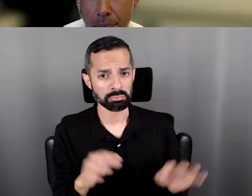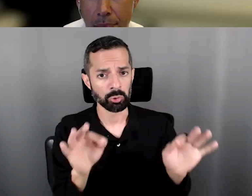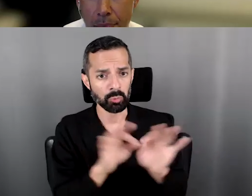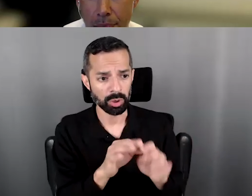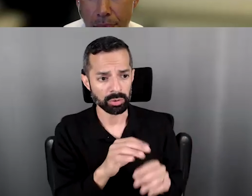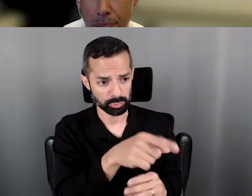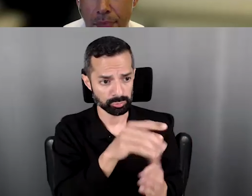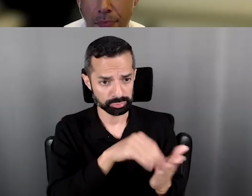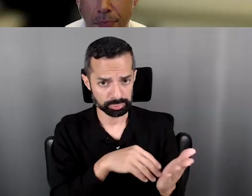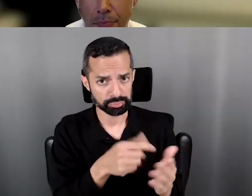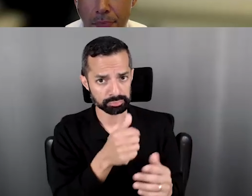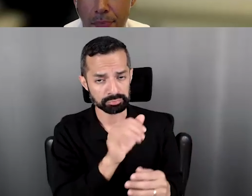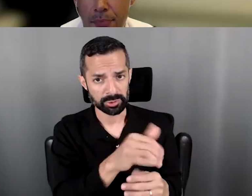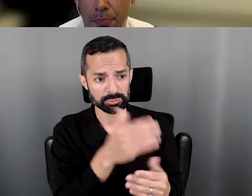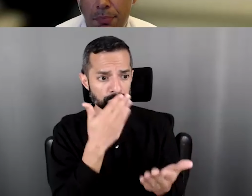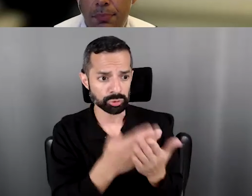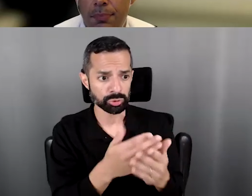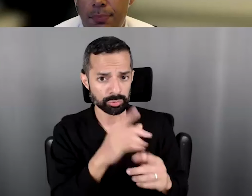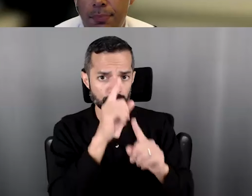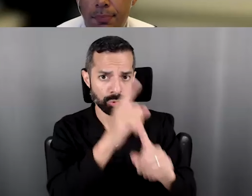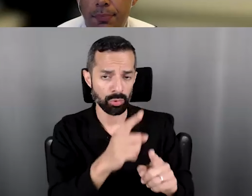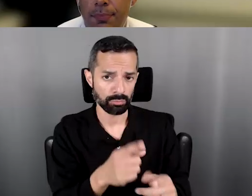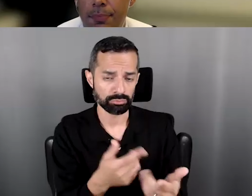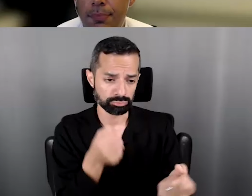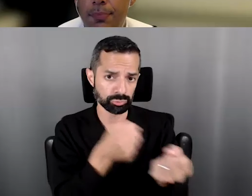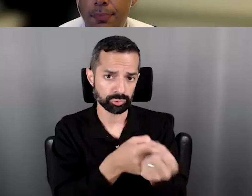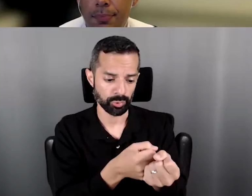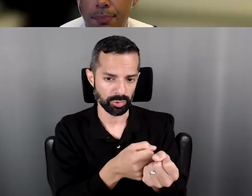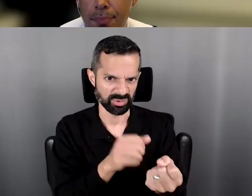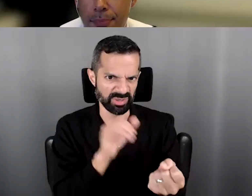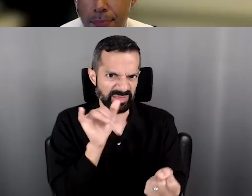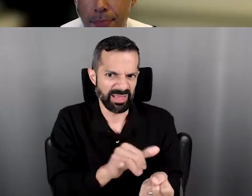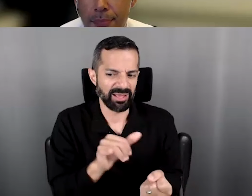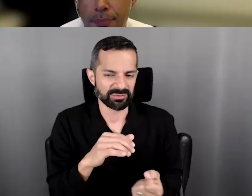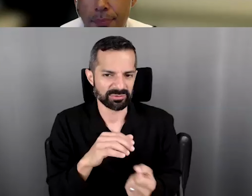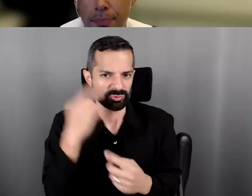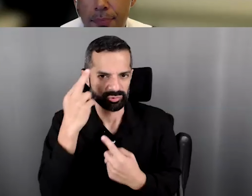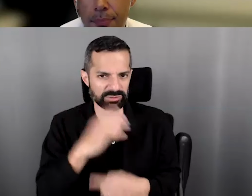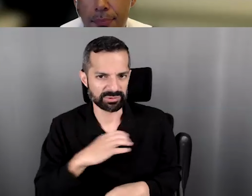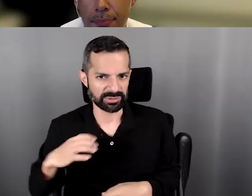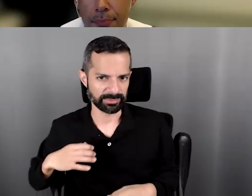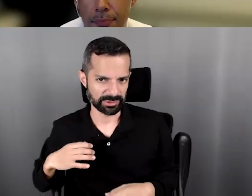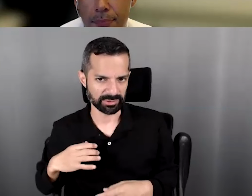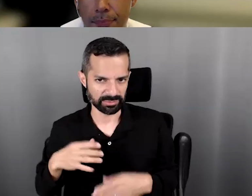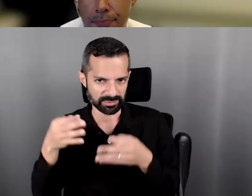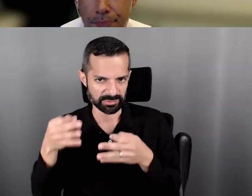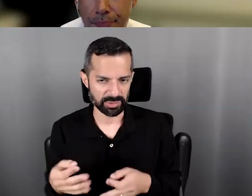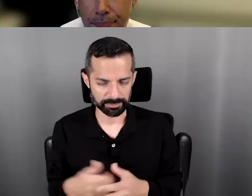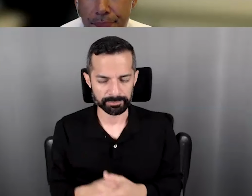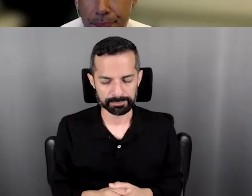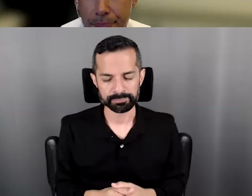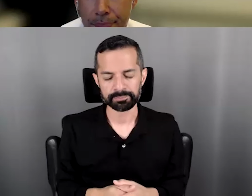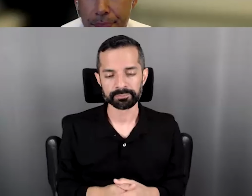And that's kind of where the committee, you know, is it in terms of that. And so then Shirley was asking what would be attached to the resource